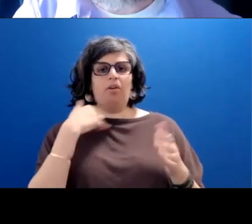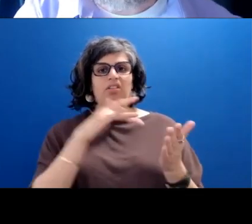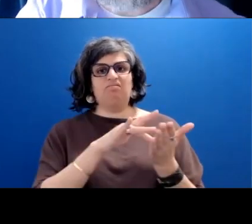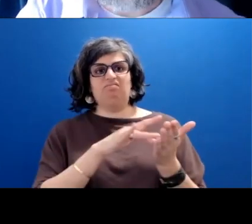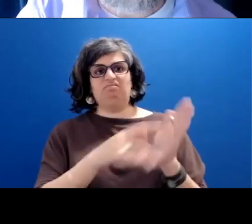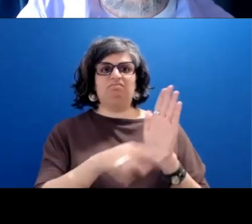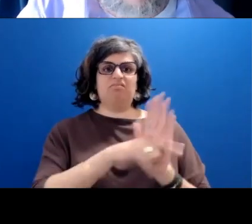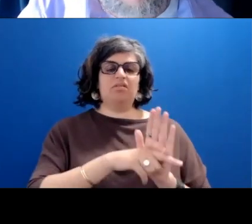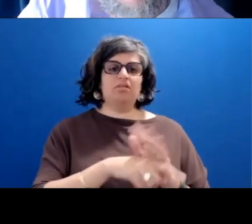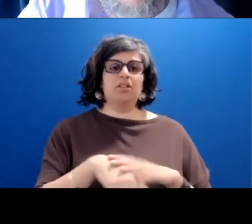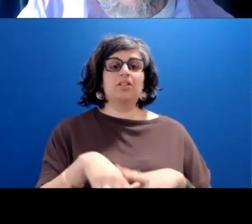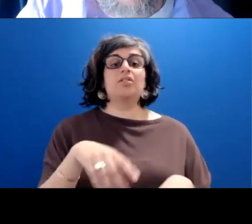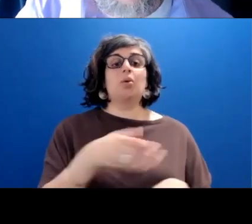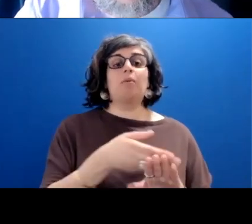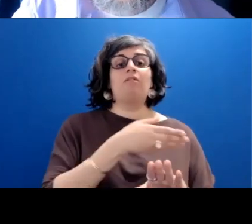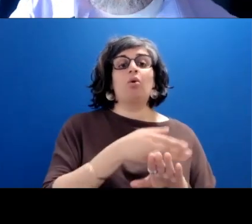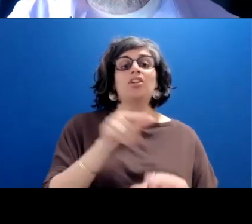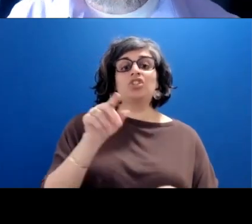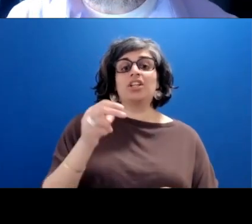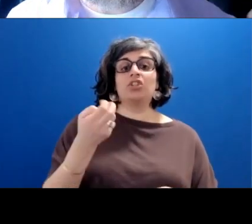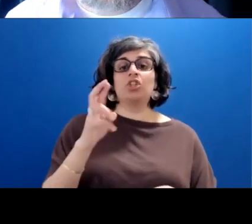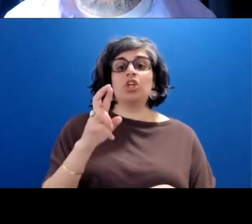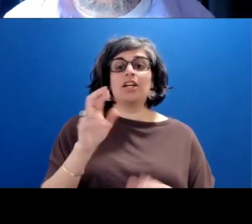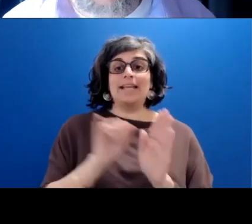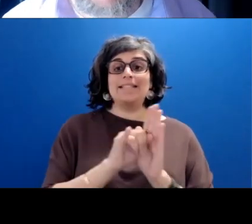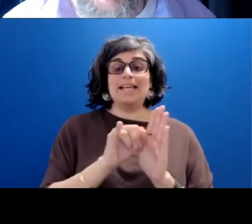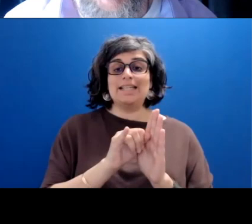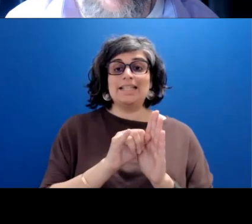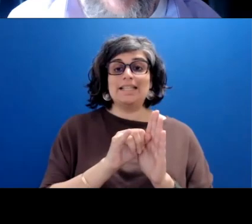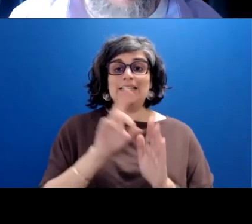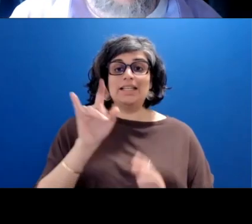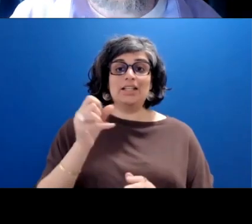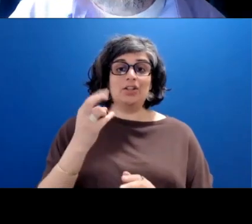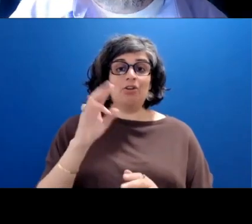we moved from gender identity disorder, which was in the Diagnostic and Statistical Manual